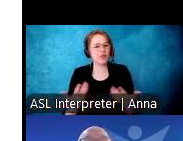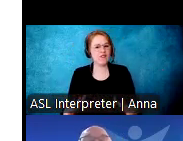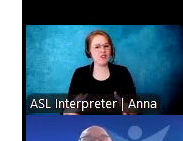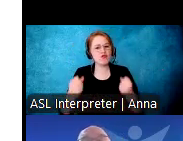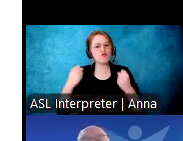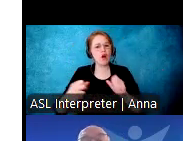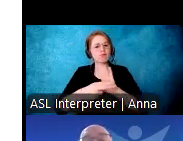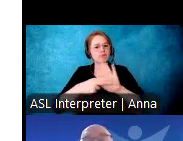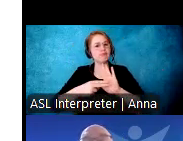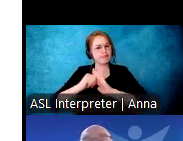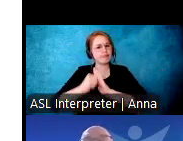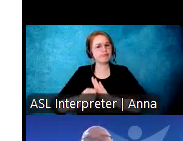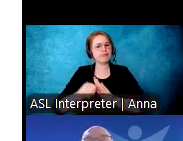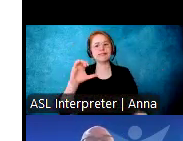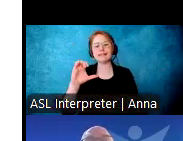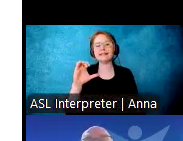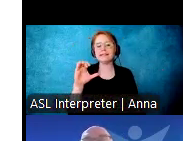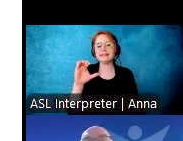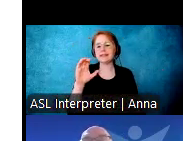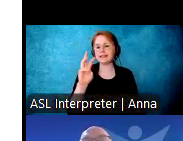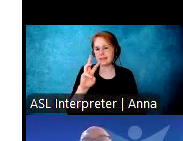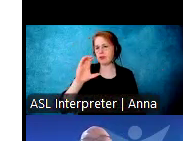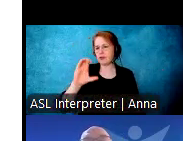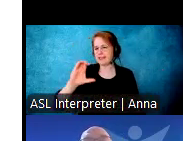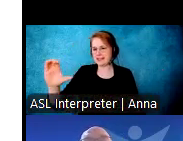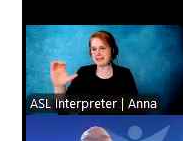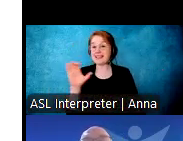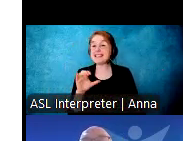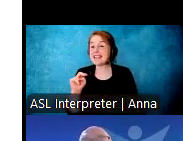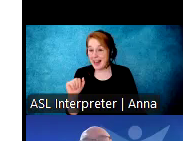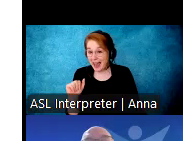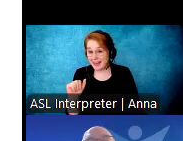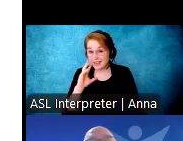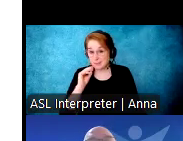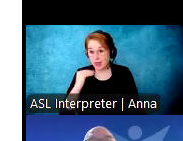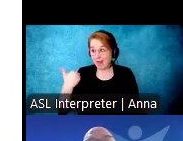with WisCaregiver CNA, and we knew that we could leverage all of this